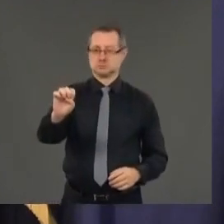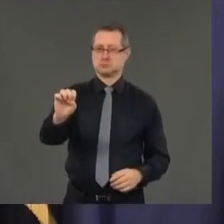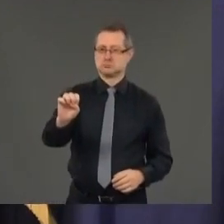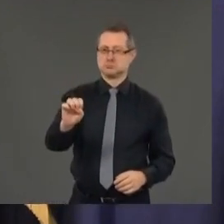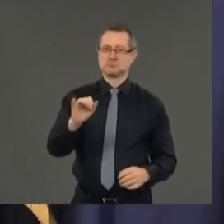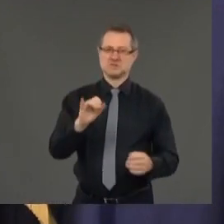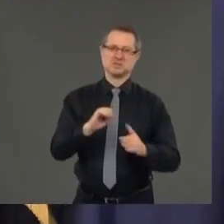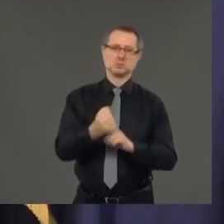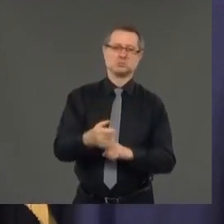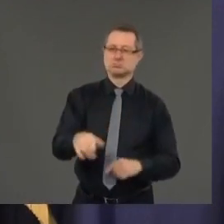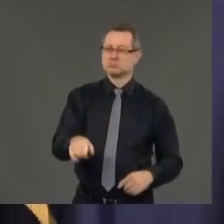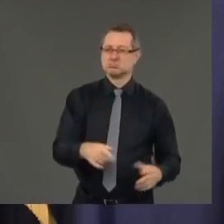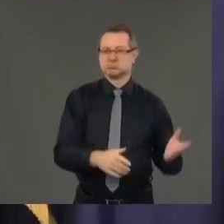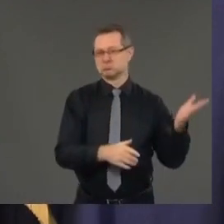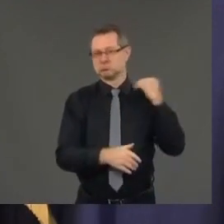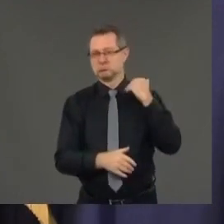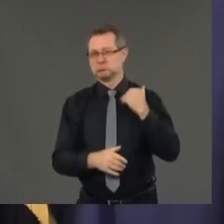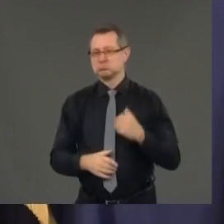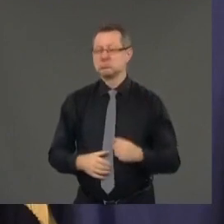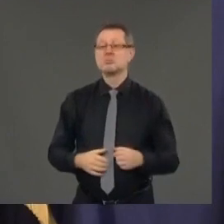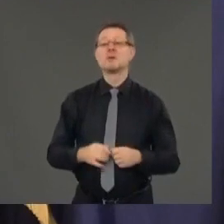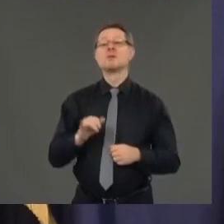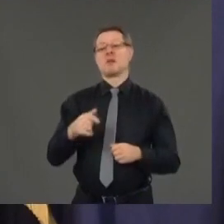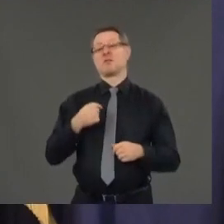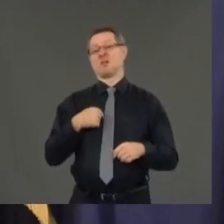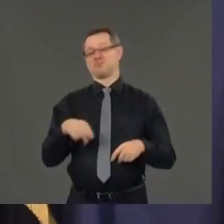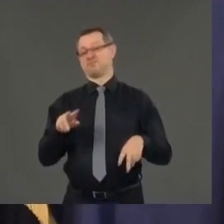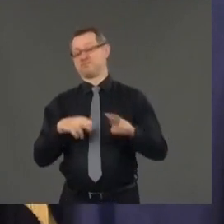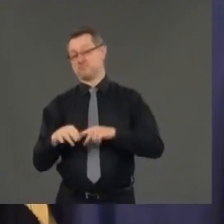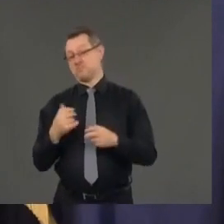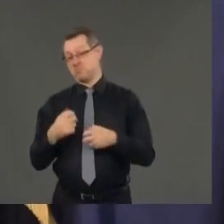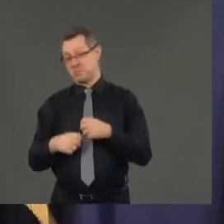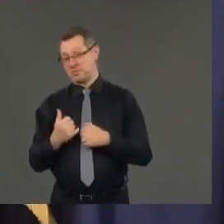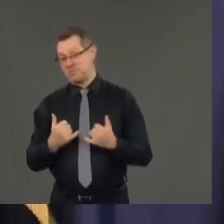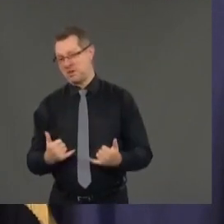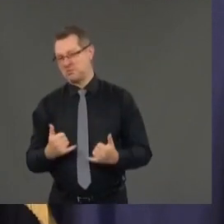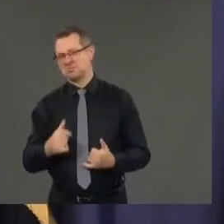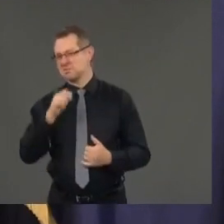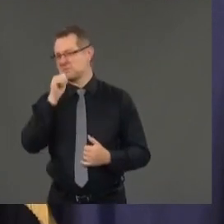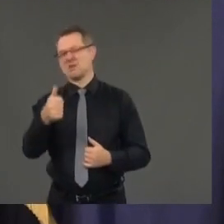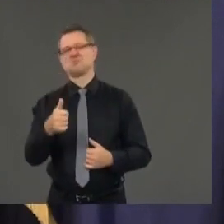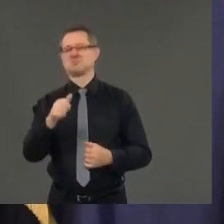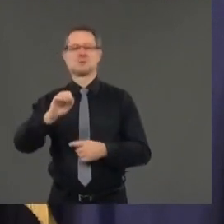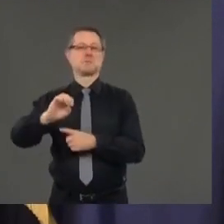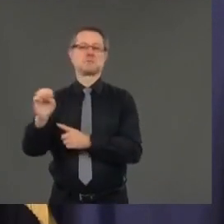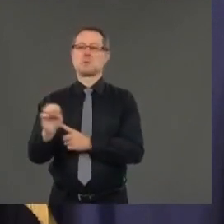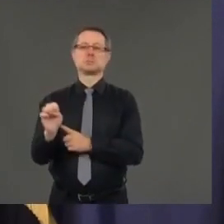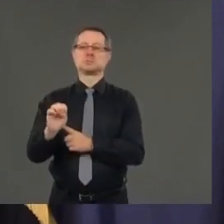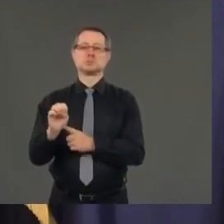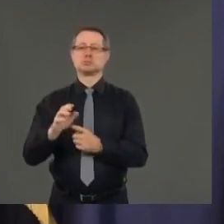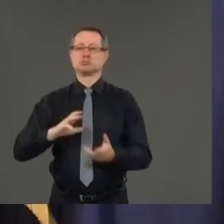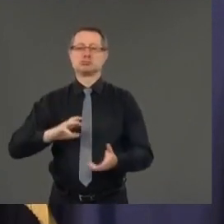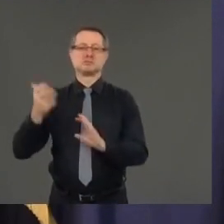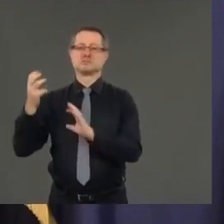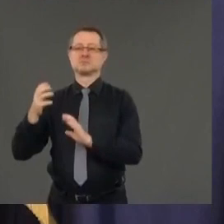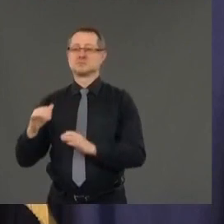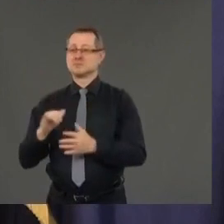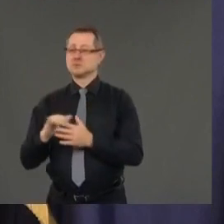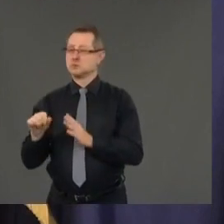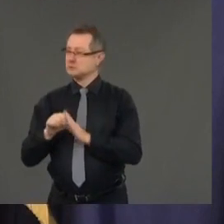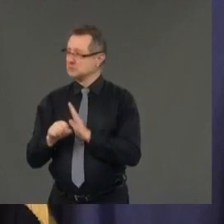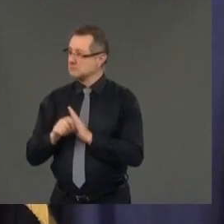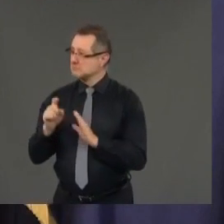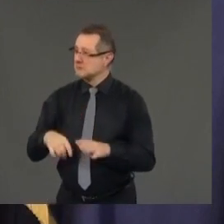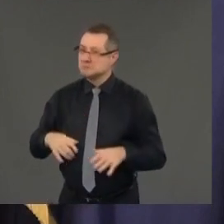WAS AN EMERGENCY SITUATION.